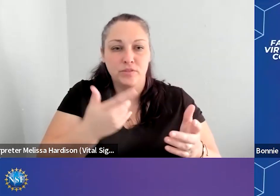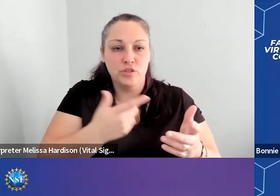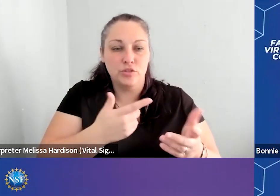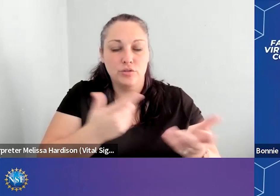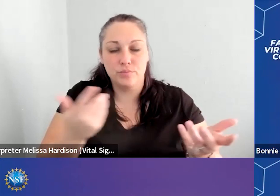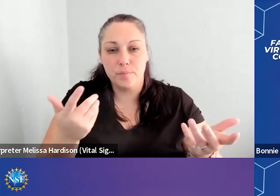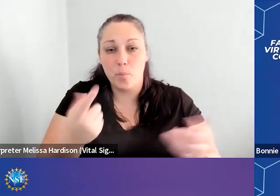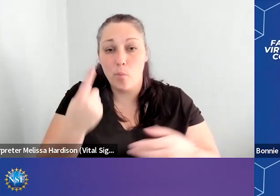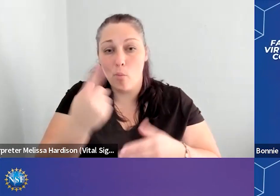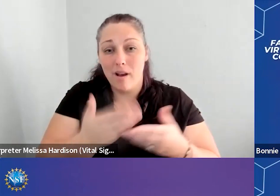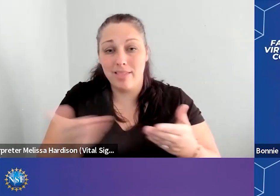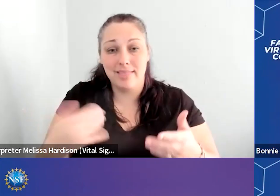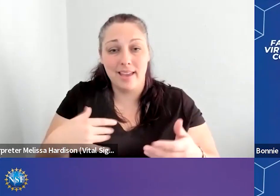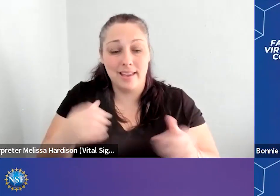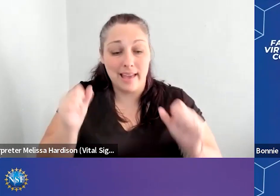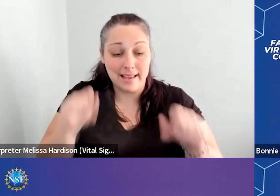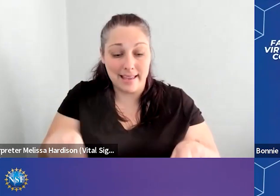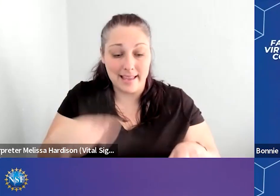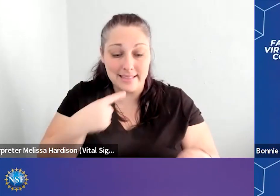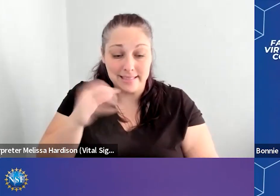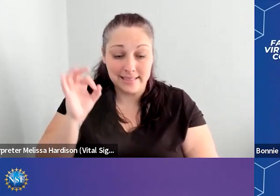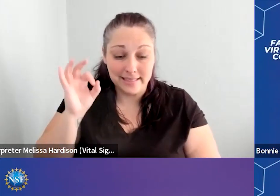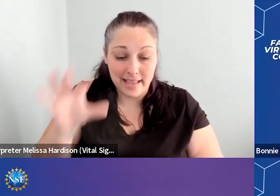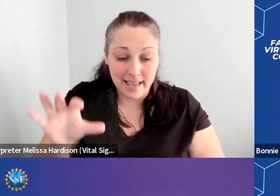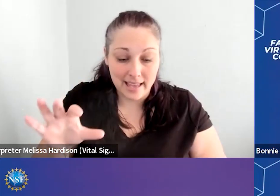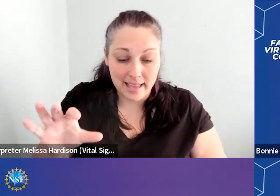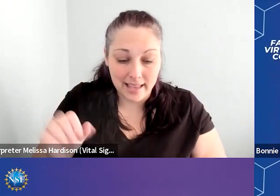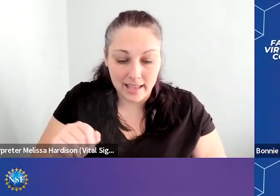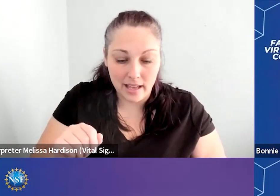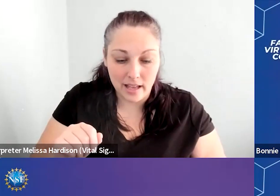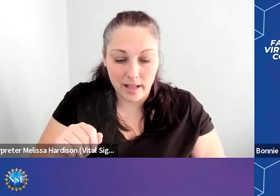The one thing that I can say, though, is that because the White House has come out